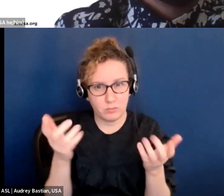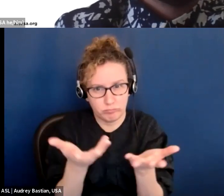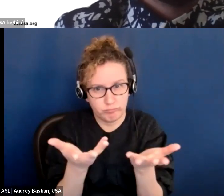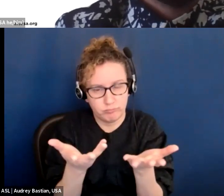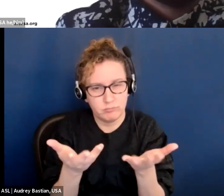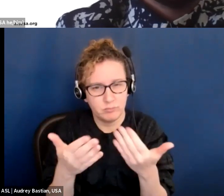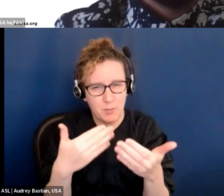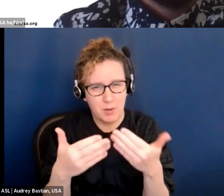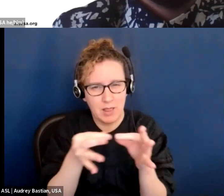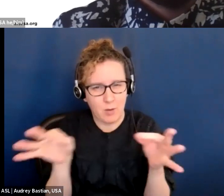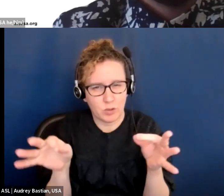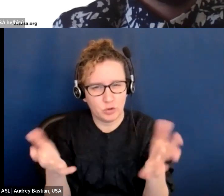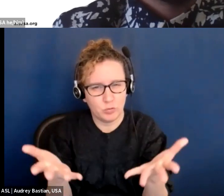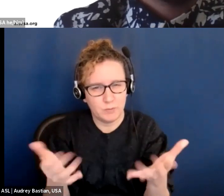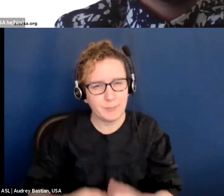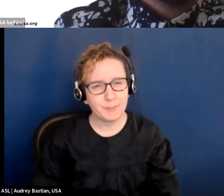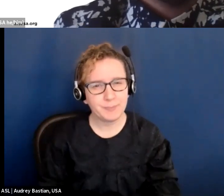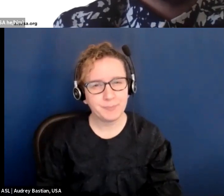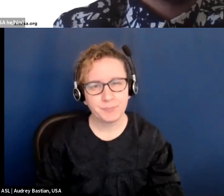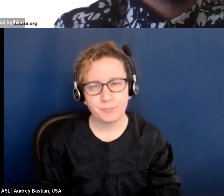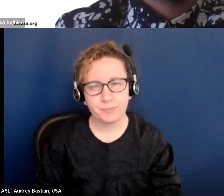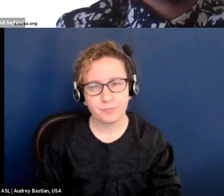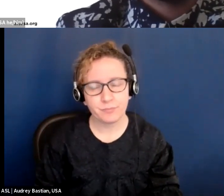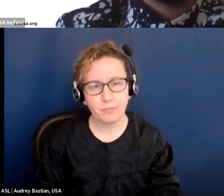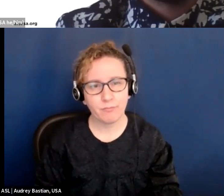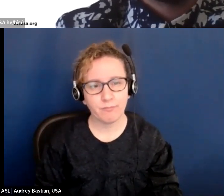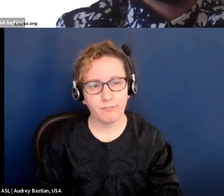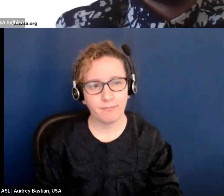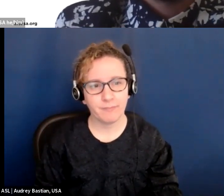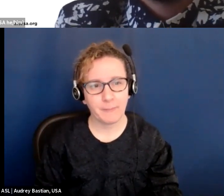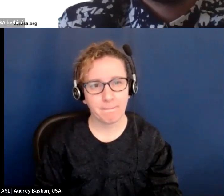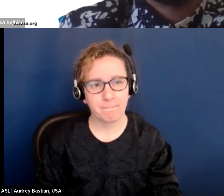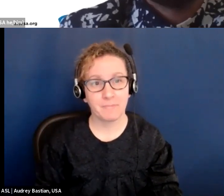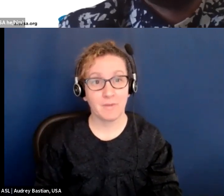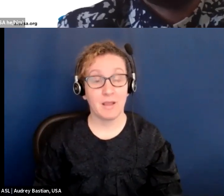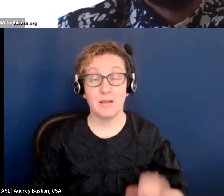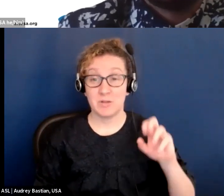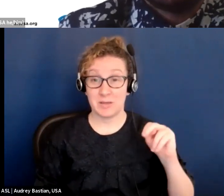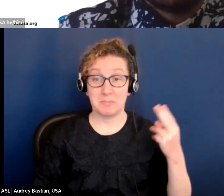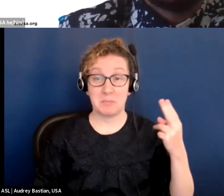Regardless of language? >> JUSTIN HARFORD: That is a good question.